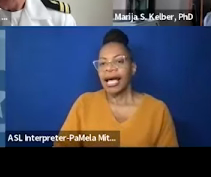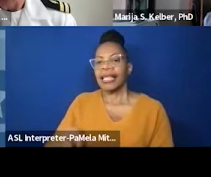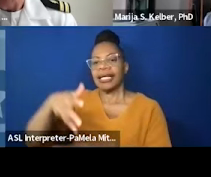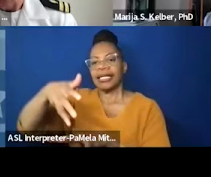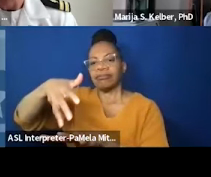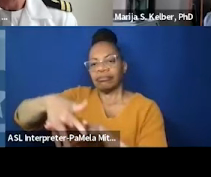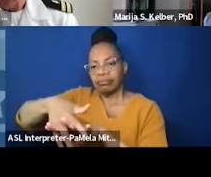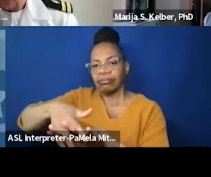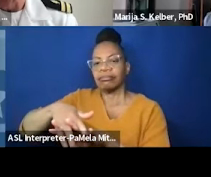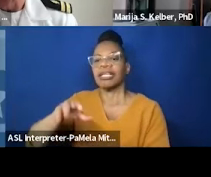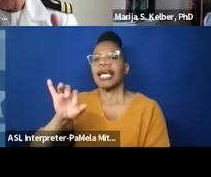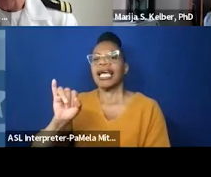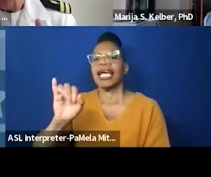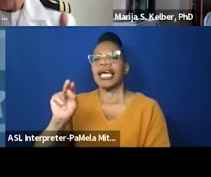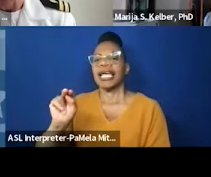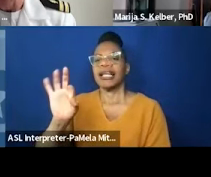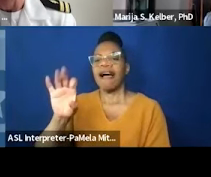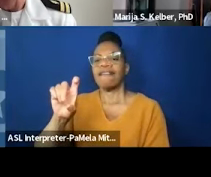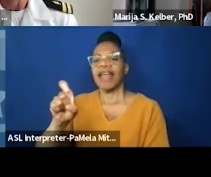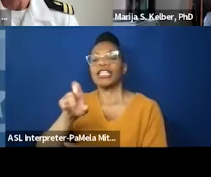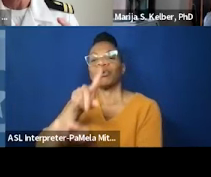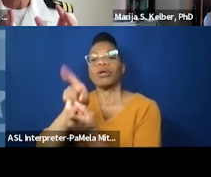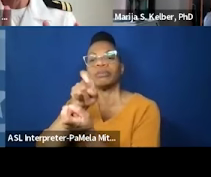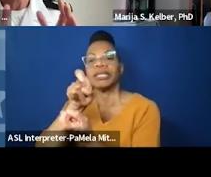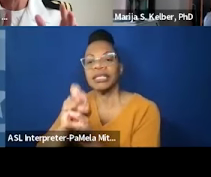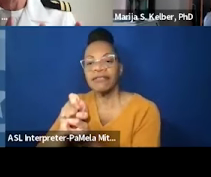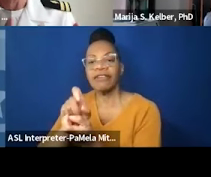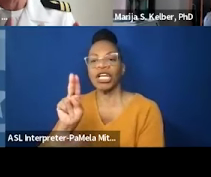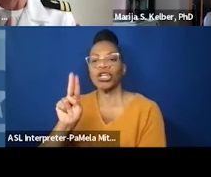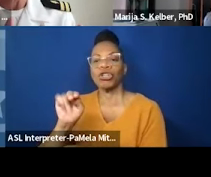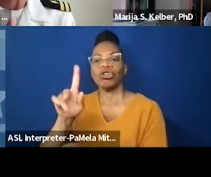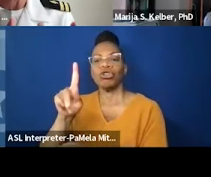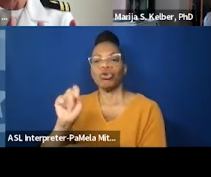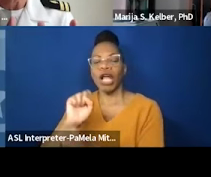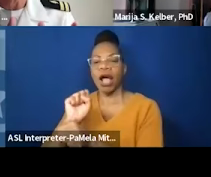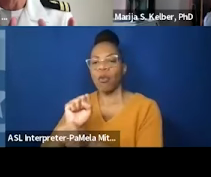who are embedded specifically to a specific unit or a specific command and they work solely with that community